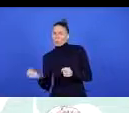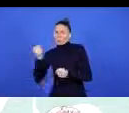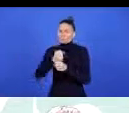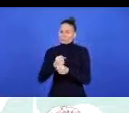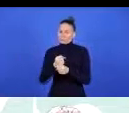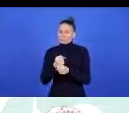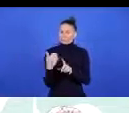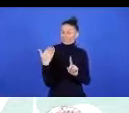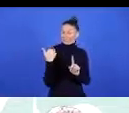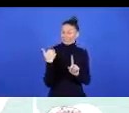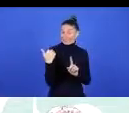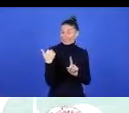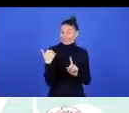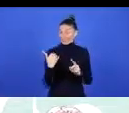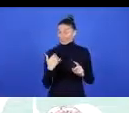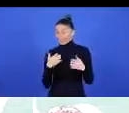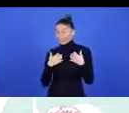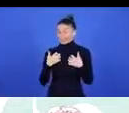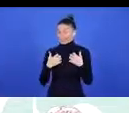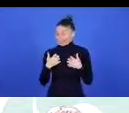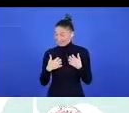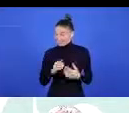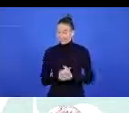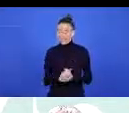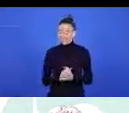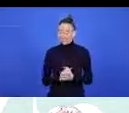I'll talk a little more about a initiative that is just